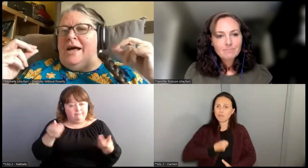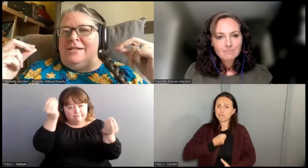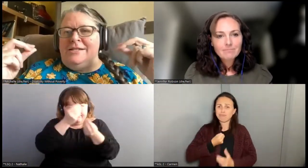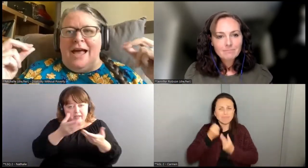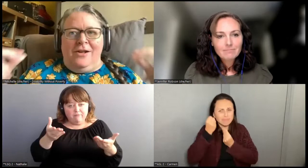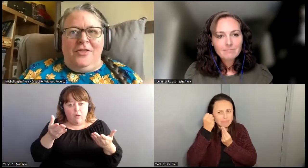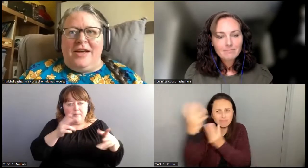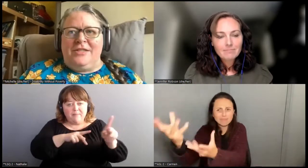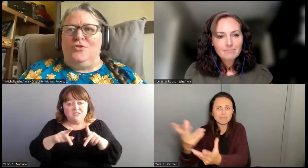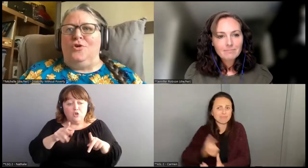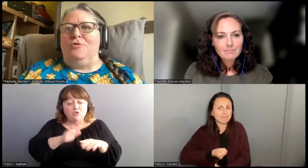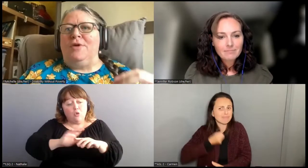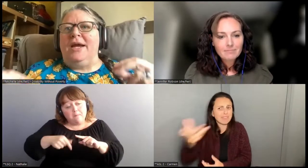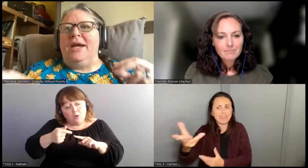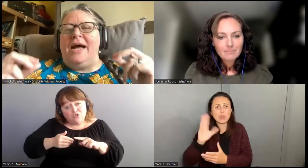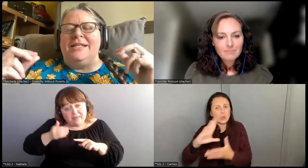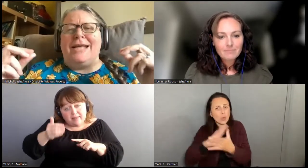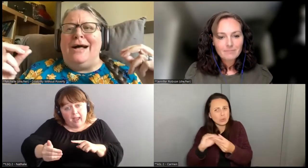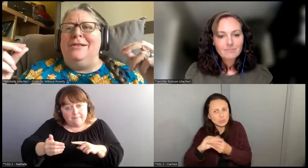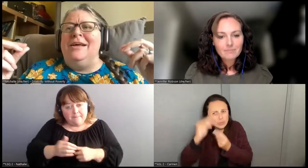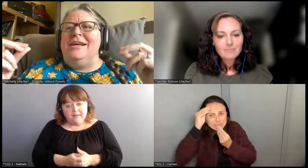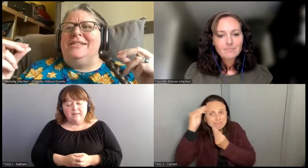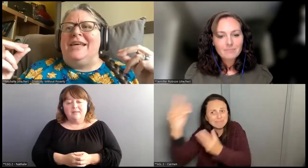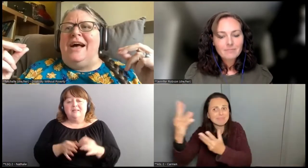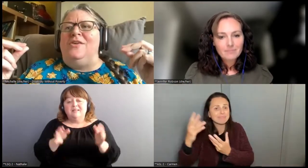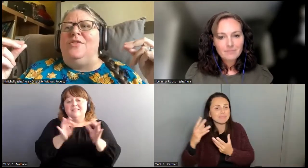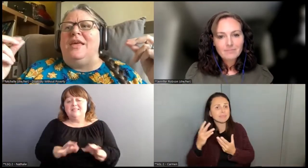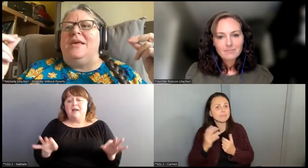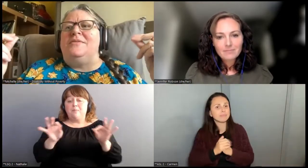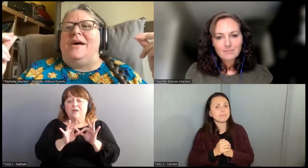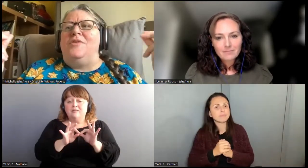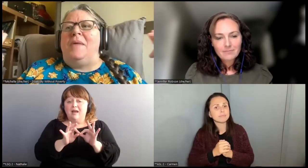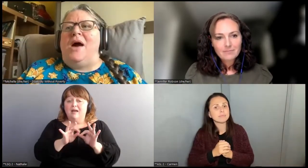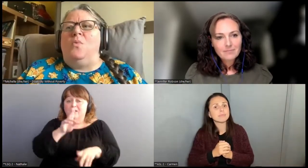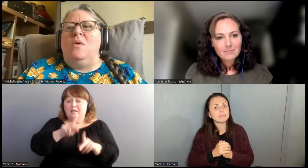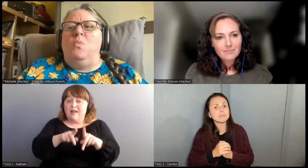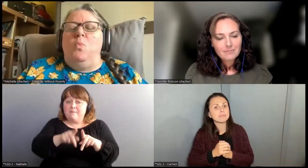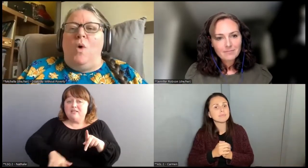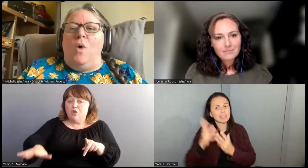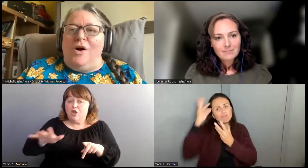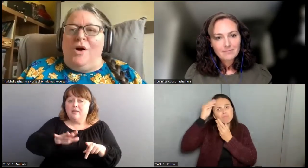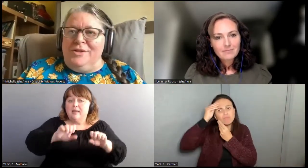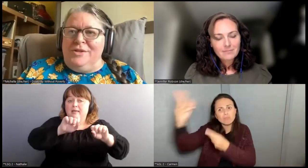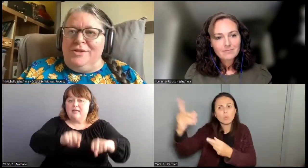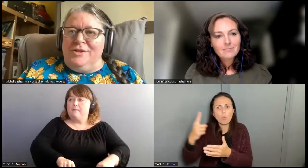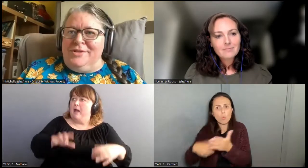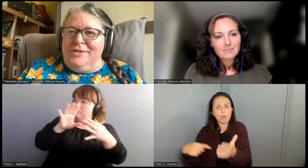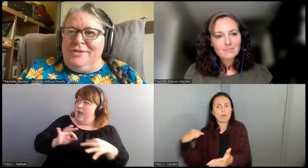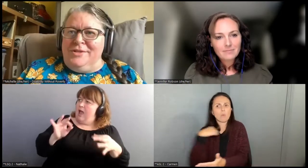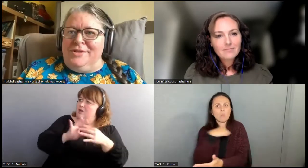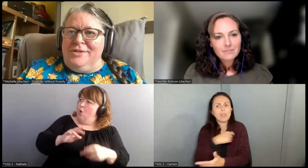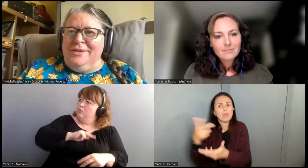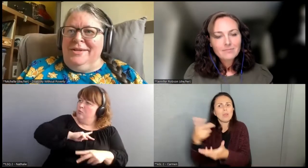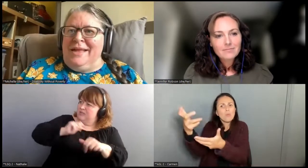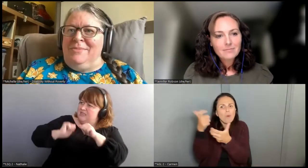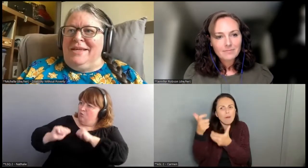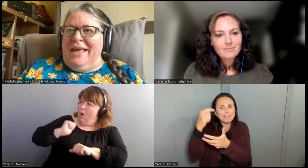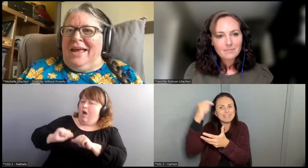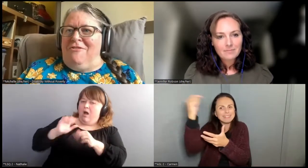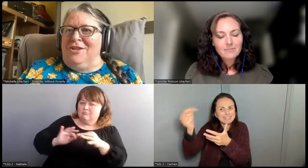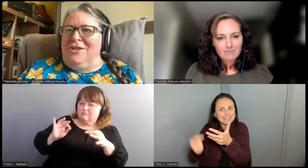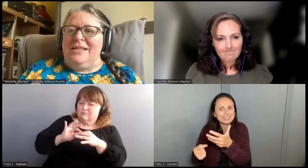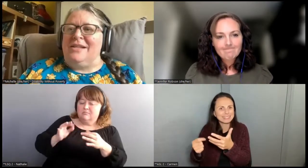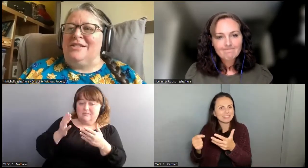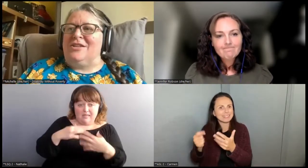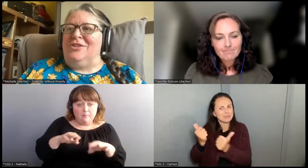AND TELL THEIR STORY AND TELL -- TELL THEM HOW WE WANT THEM TO HEAR OUR STORIES, WHAT